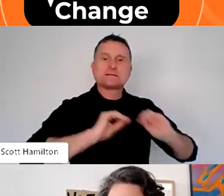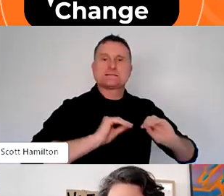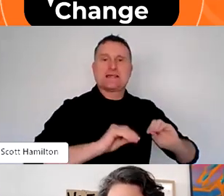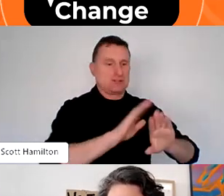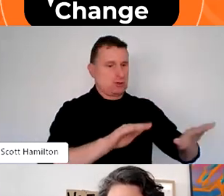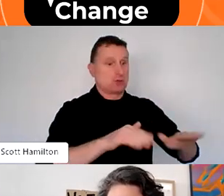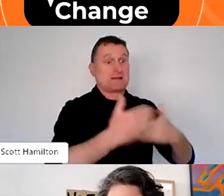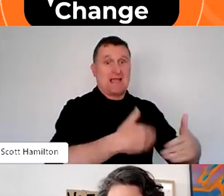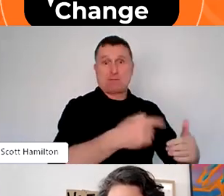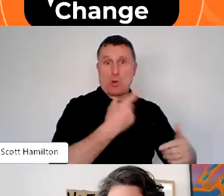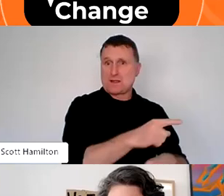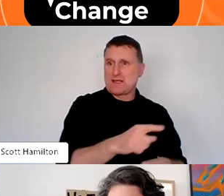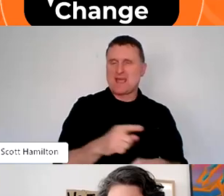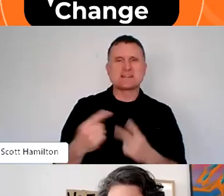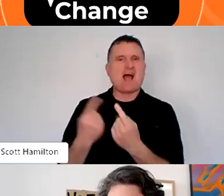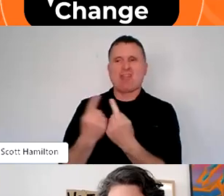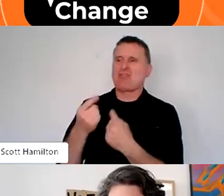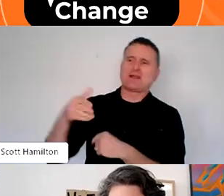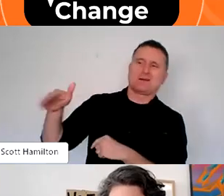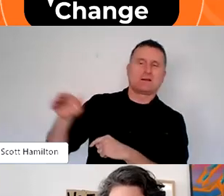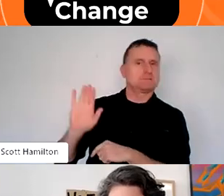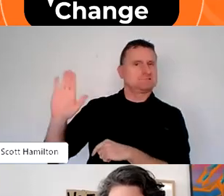stuff that's going to make life better for our children that are